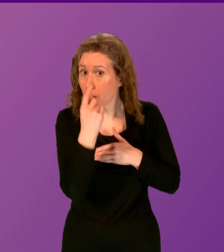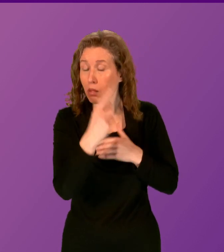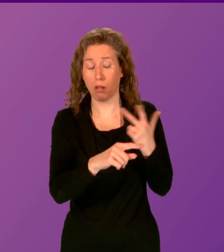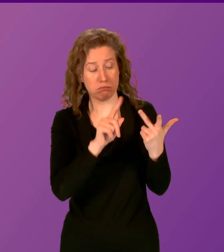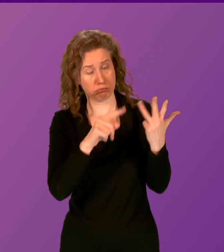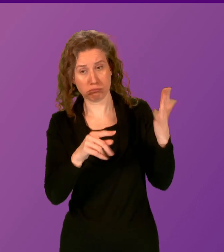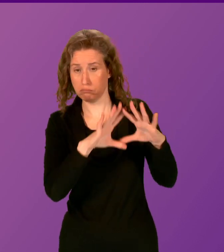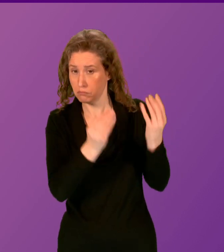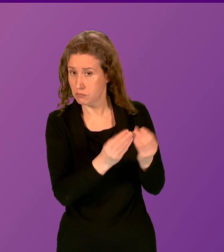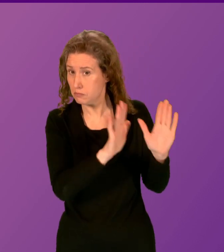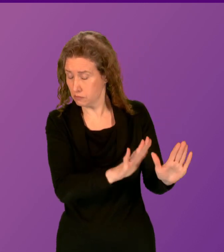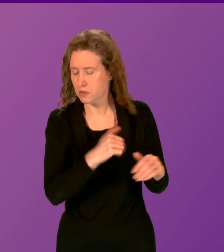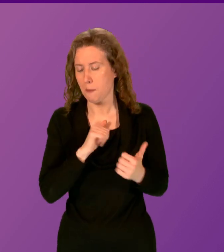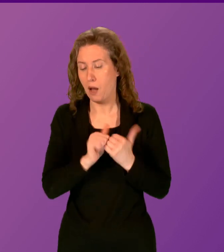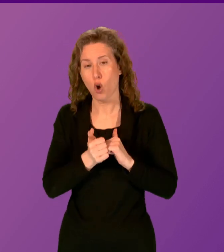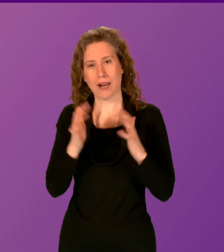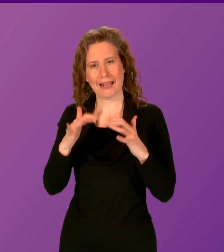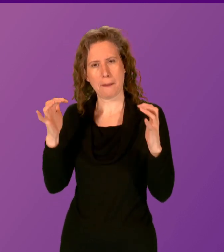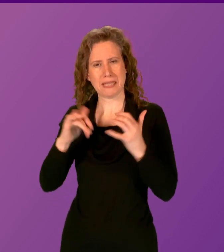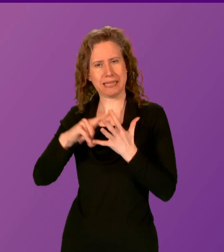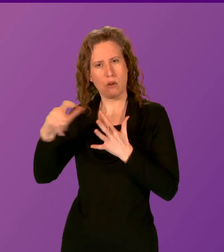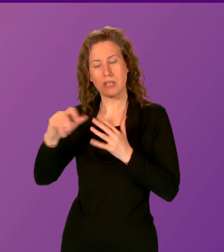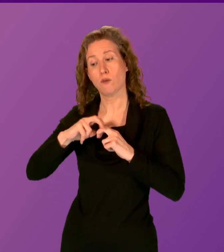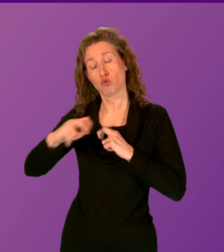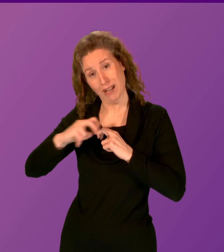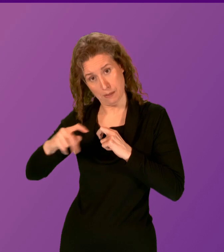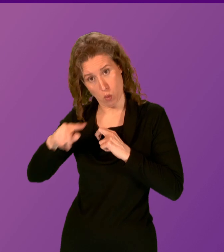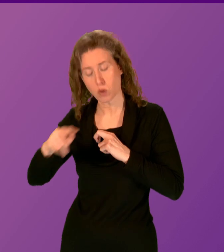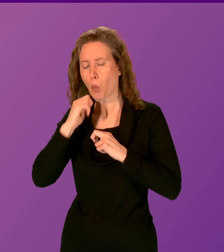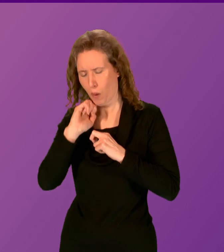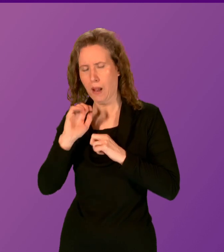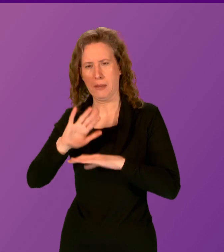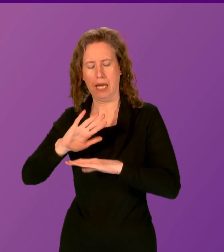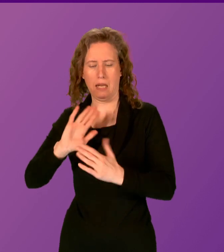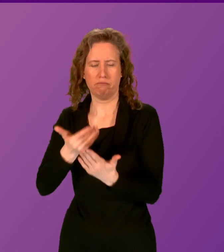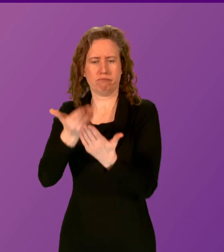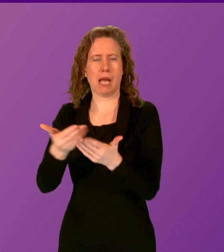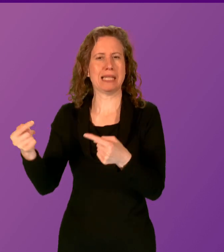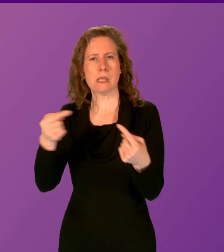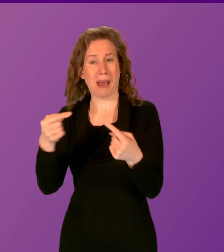My colleague the Cabinet Secretary for Transport will bring a debate to Parliament on the fair